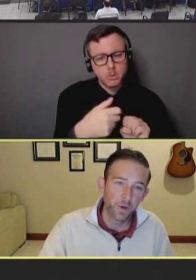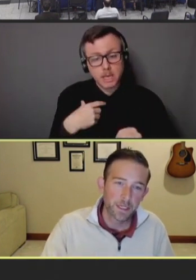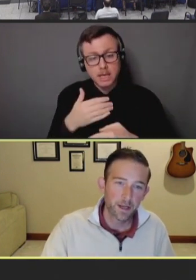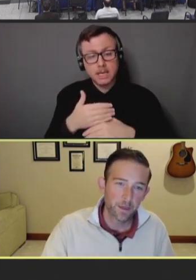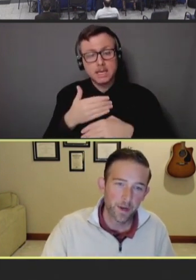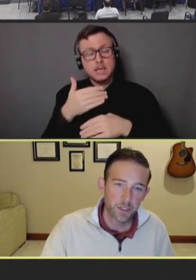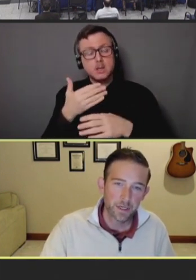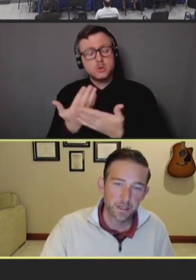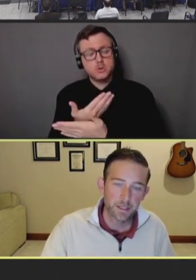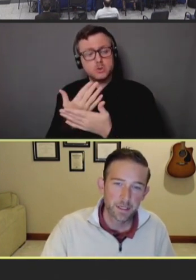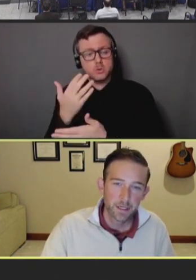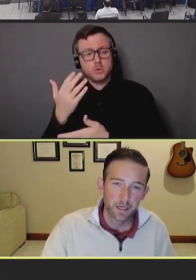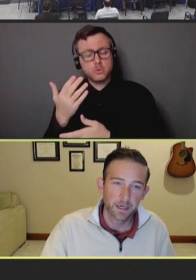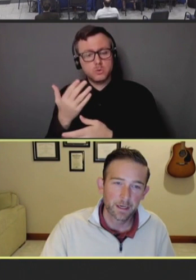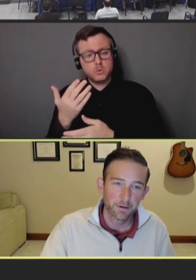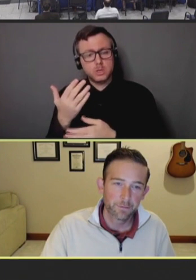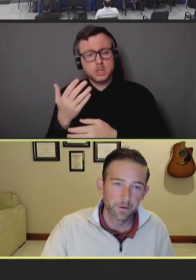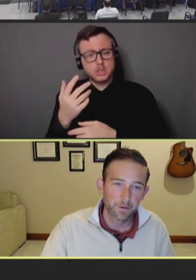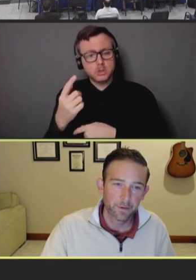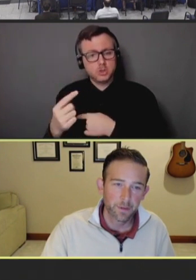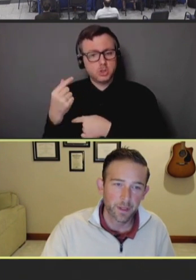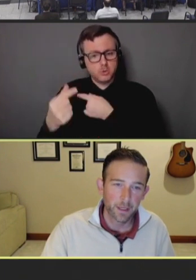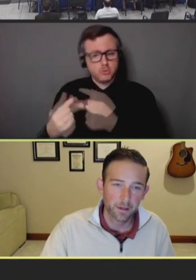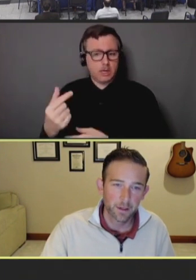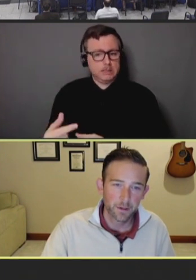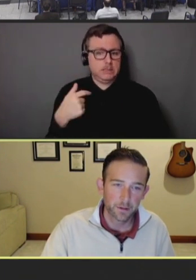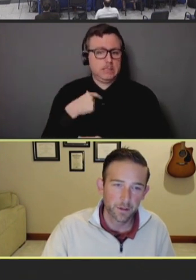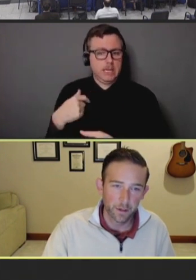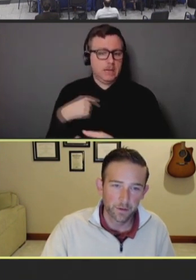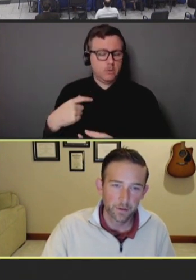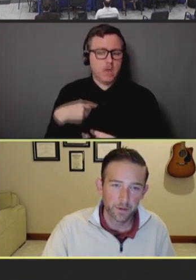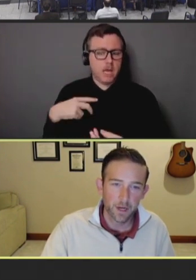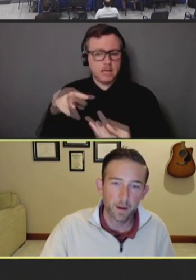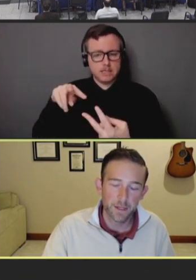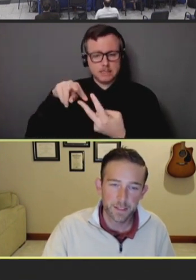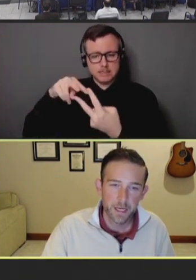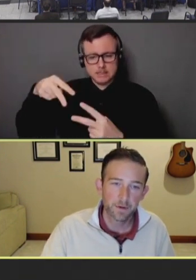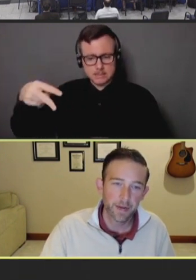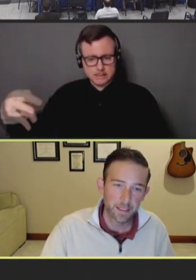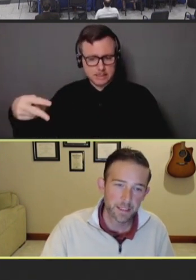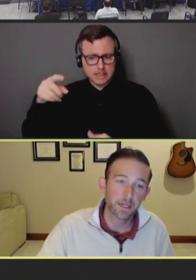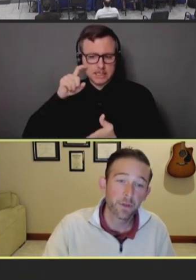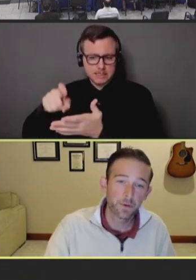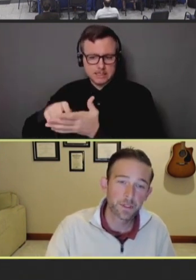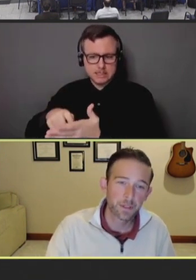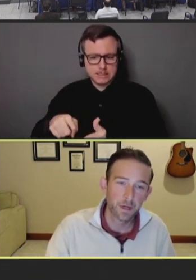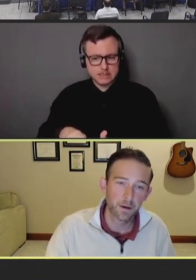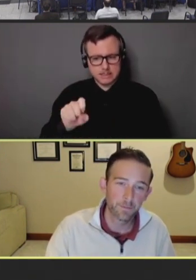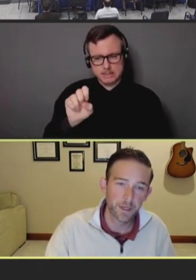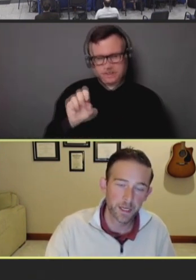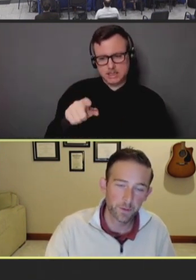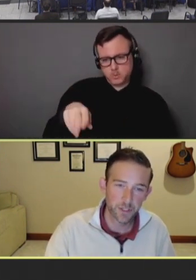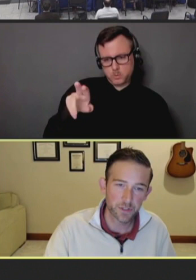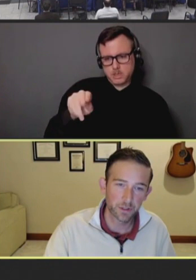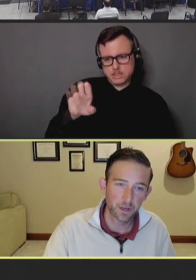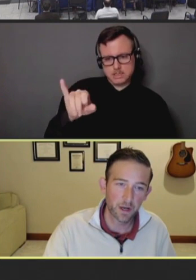attenuations common to the Sabin vaccine if those attenuations are lost.